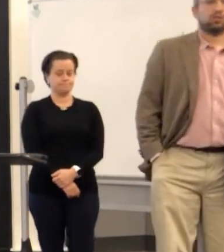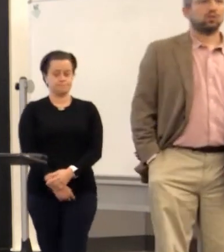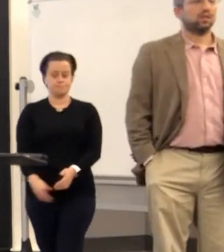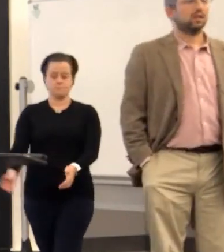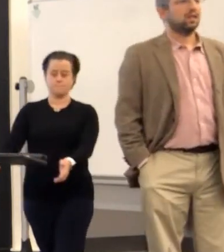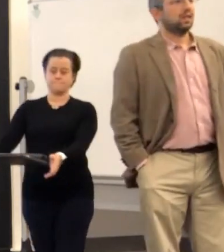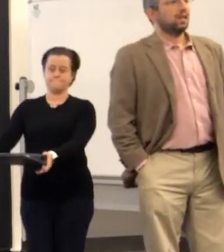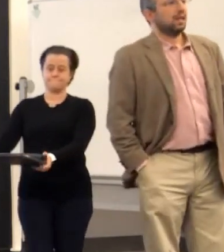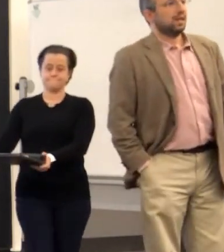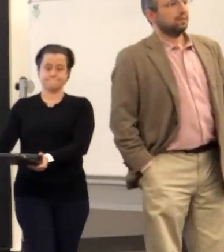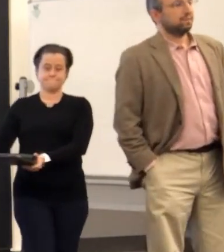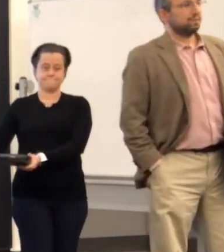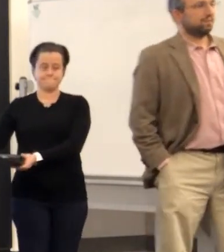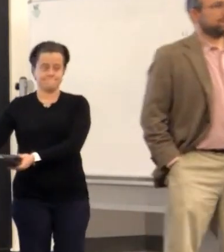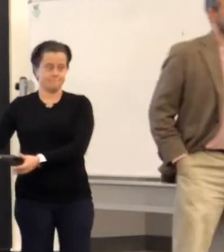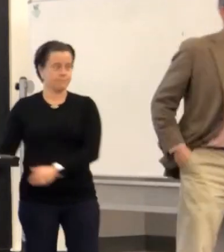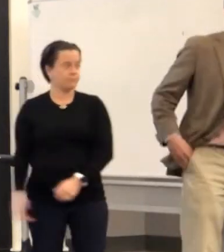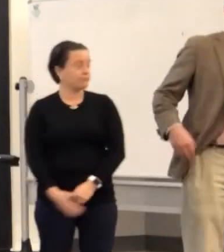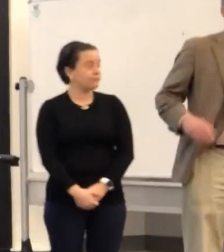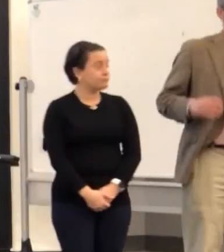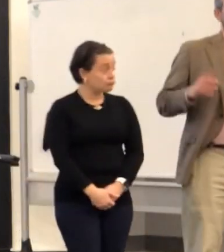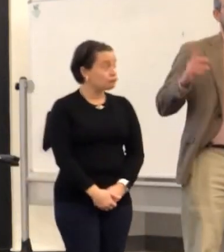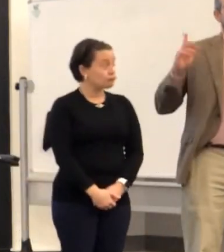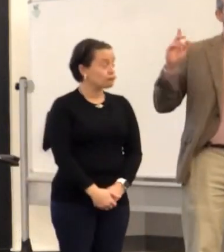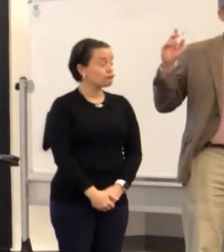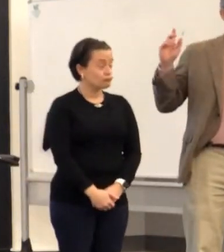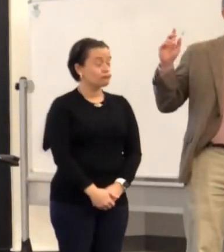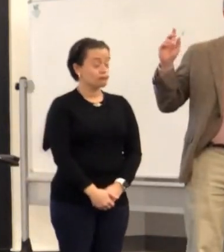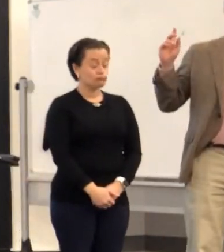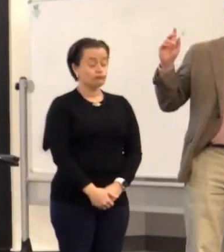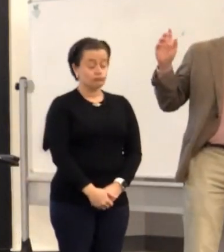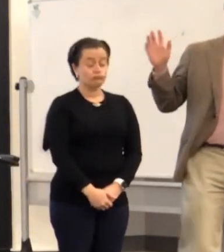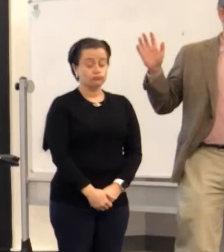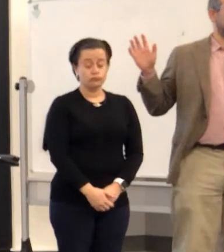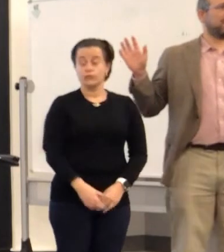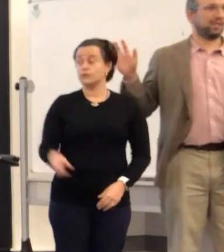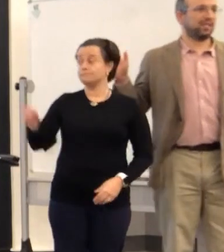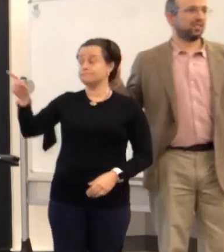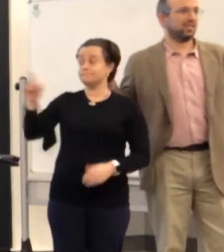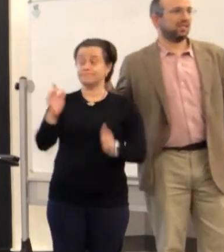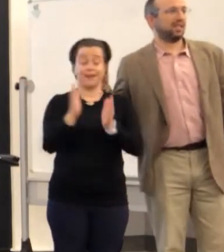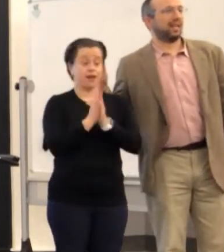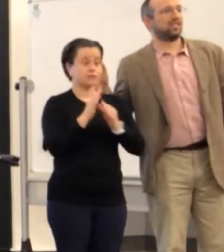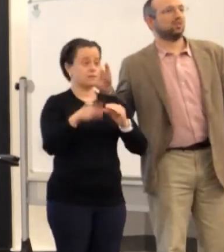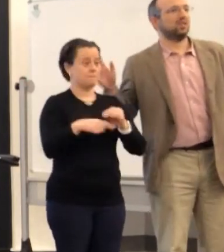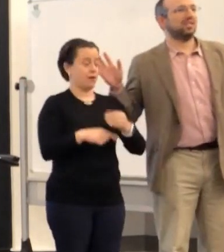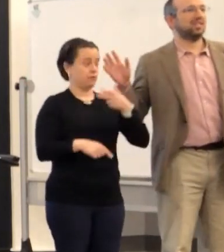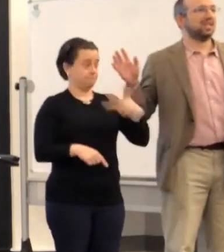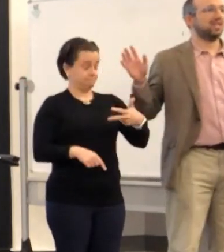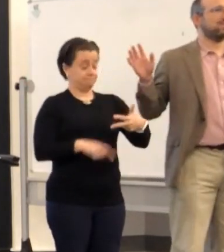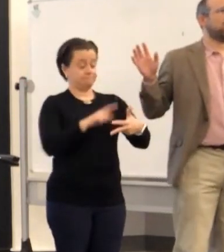Sure, let me add to the question about provisional applications in connection with the need